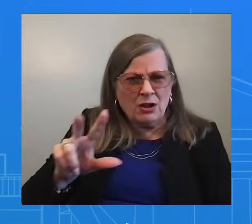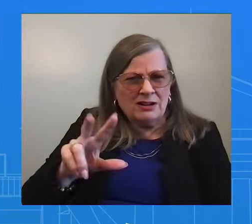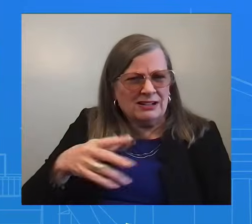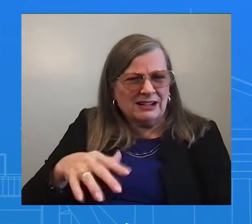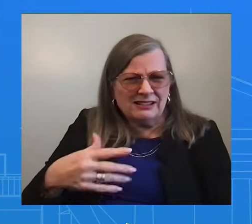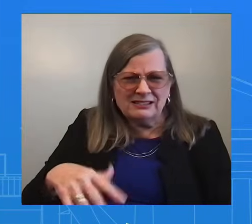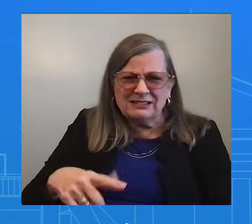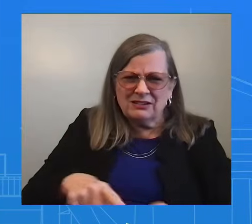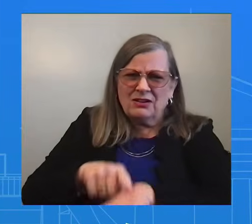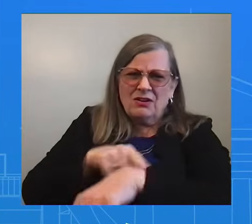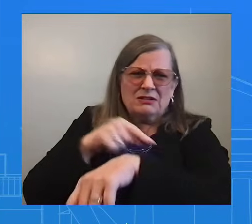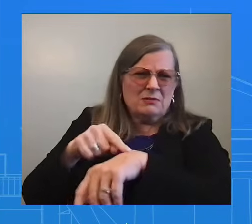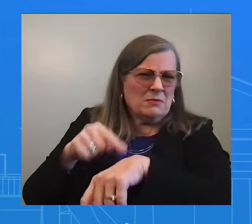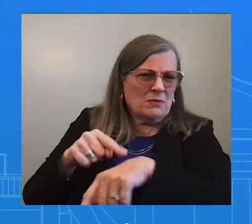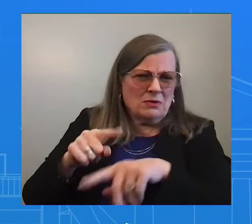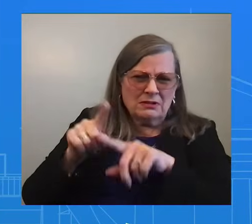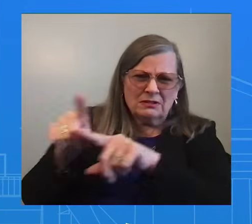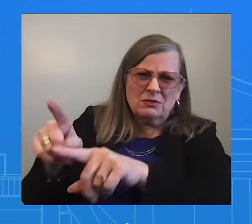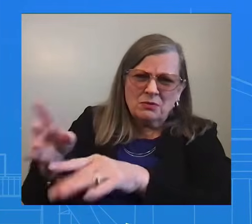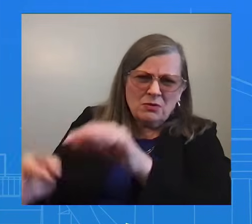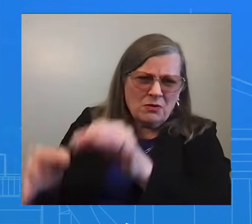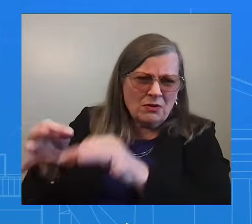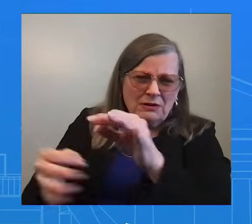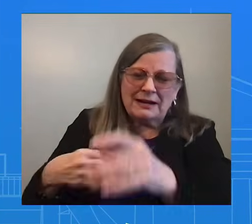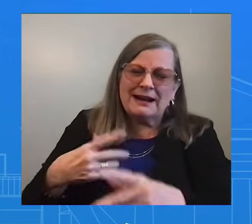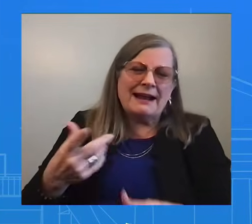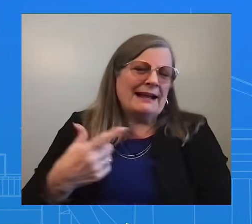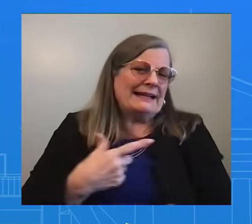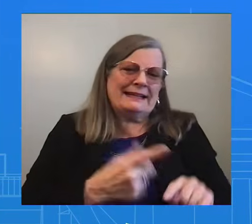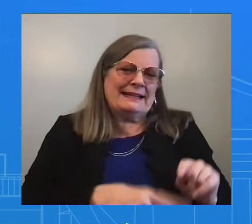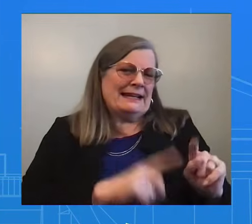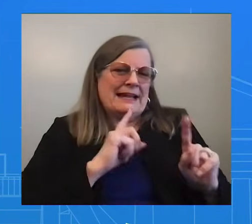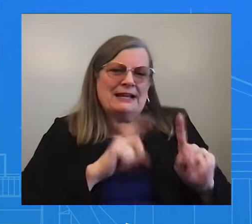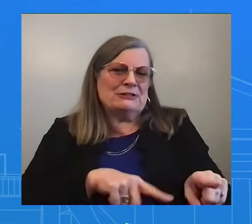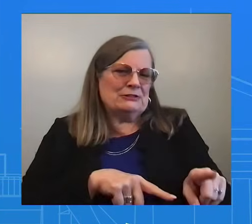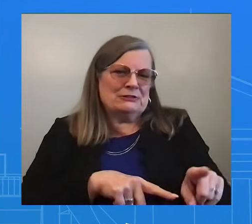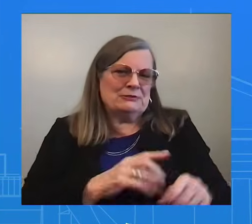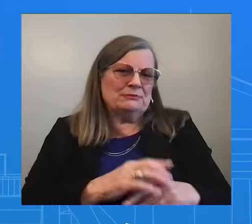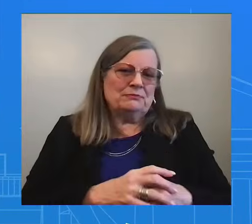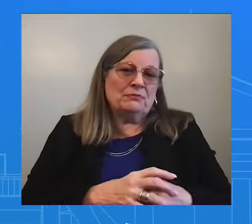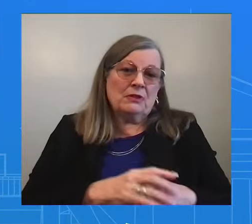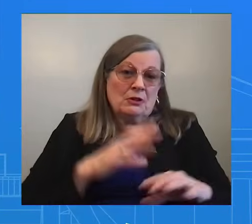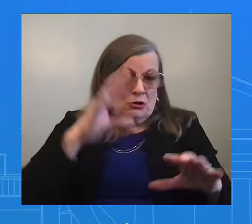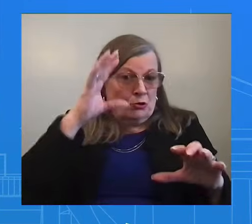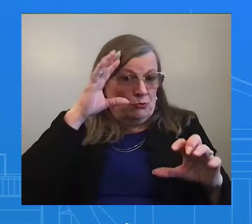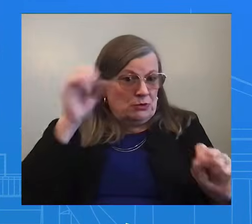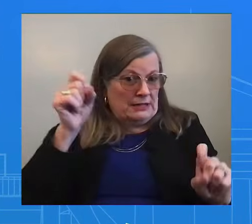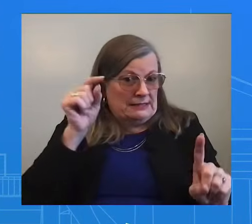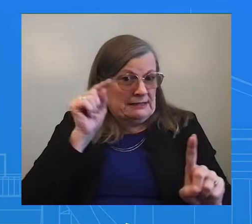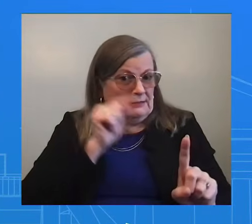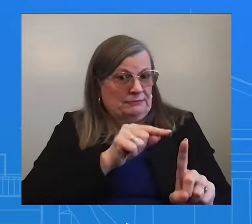to talk about specific cases like that. The President believes that we've got to do better at immigration. And he's willing to talk and negotiate